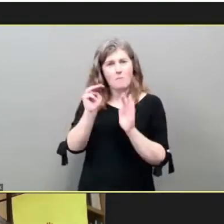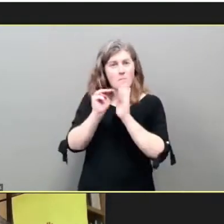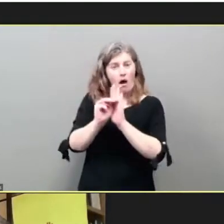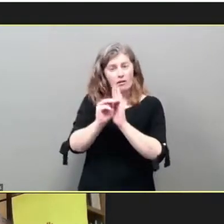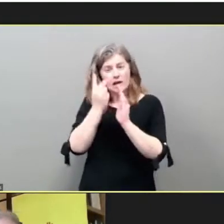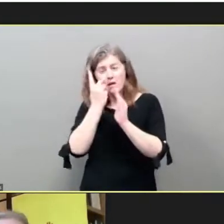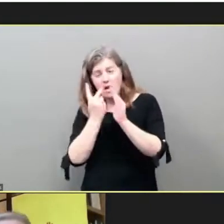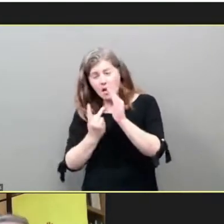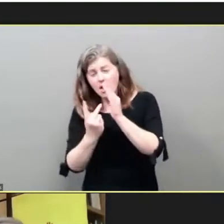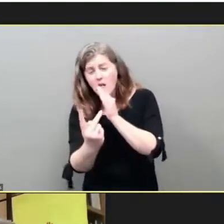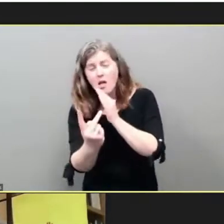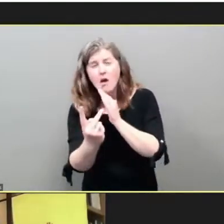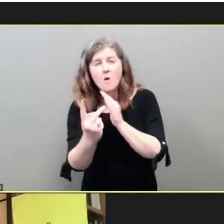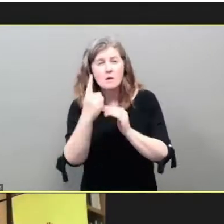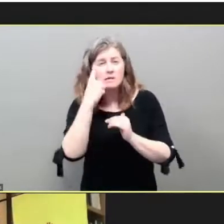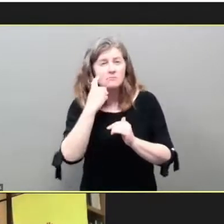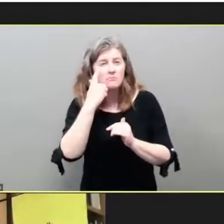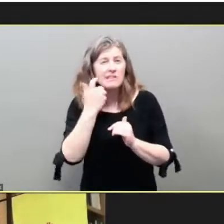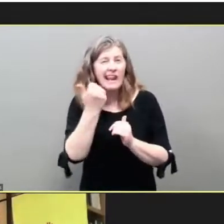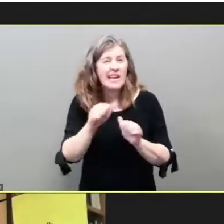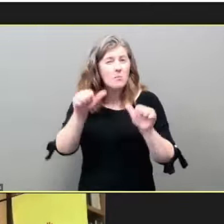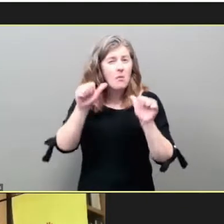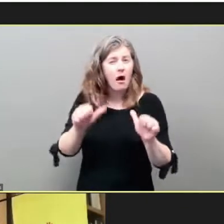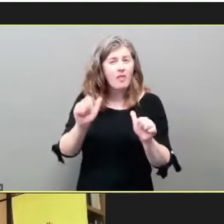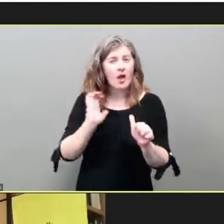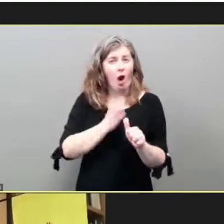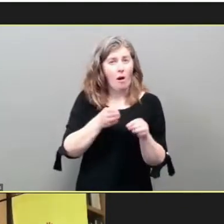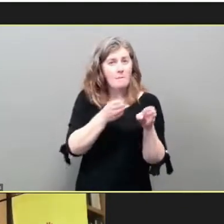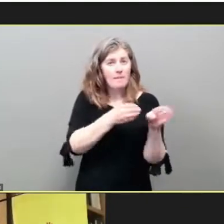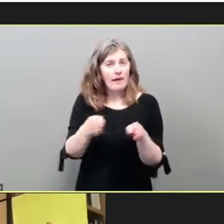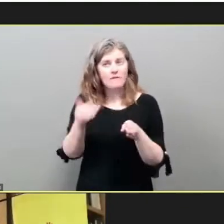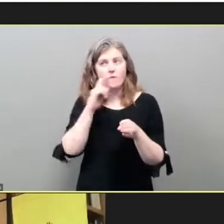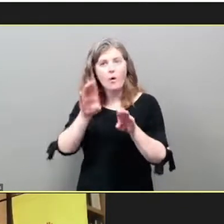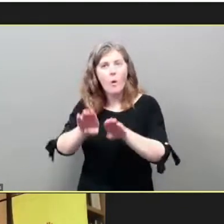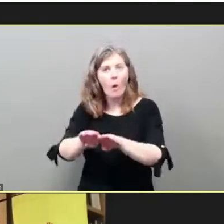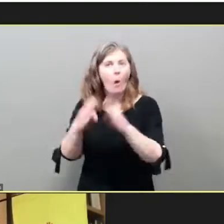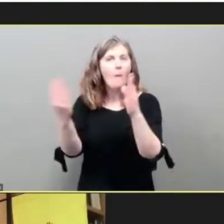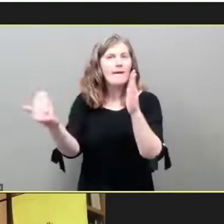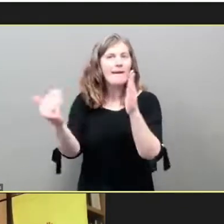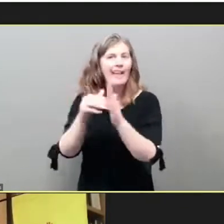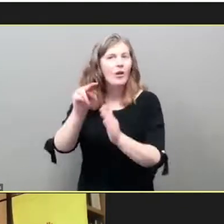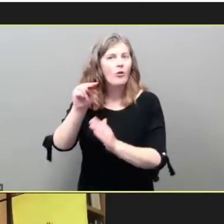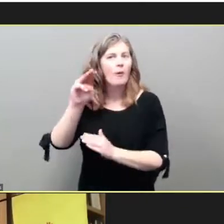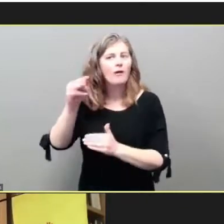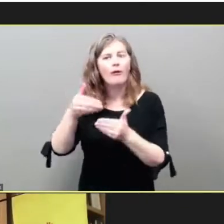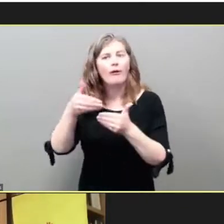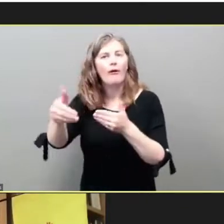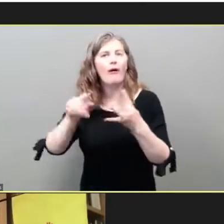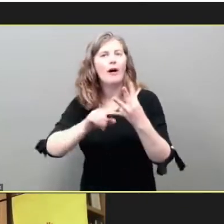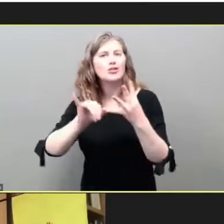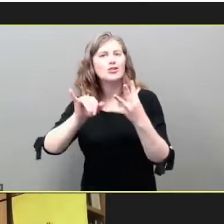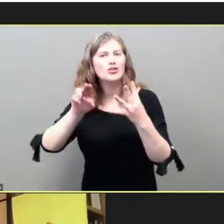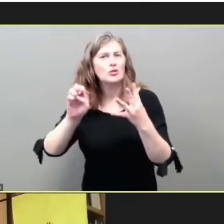any possibility that the plan to reopen new Mexico At the 60 vaccination